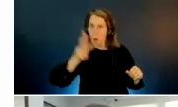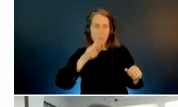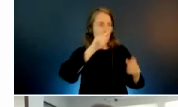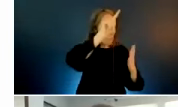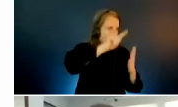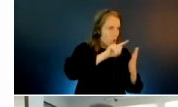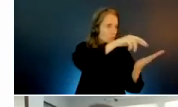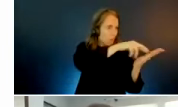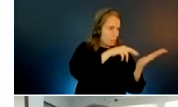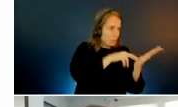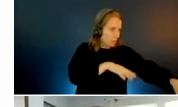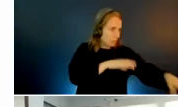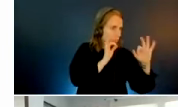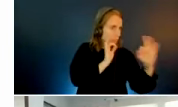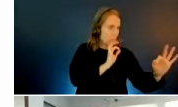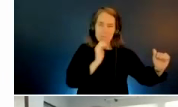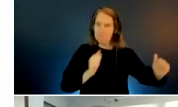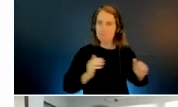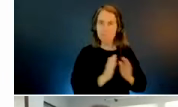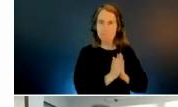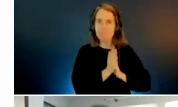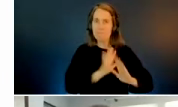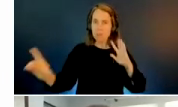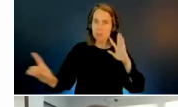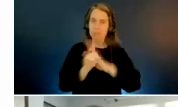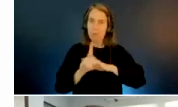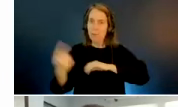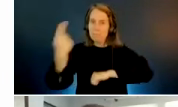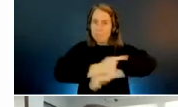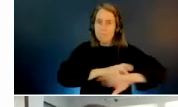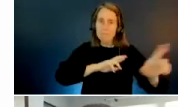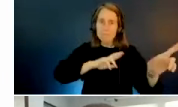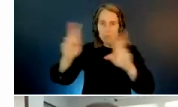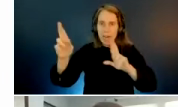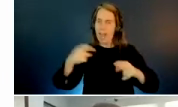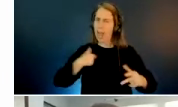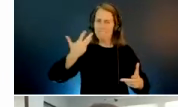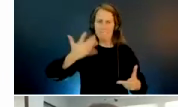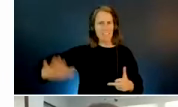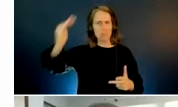and they can't find it and i know i registered to vote or you know i have my voter registration